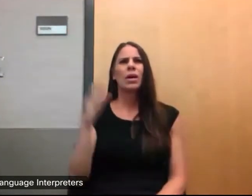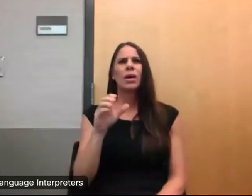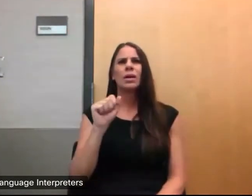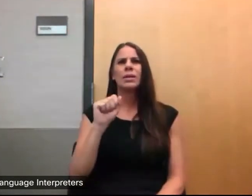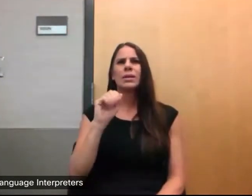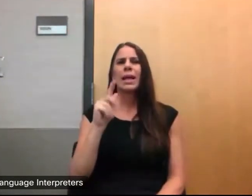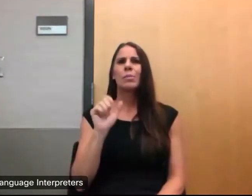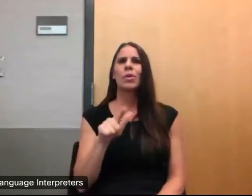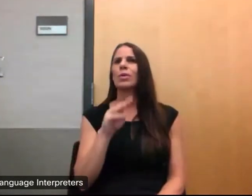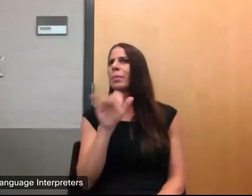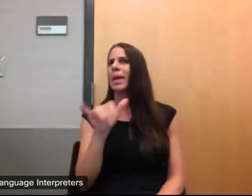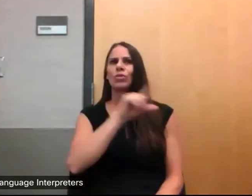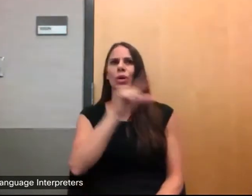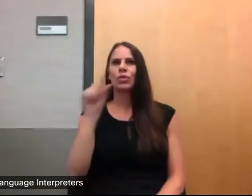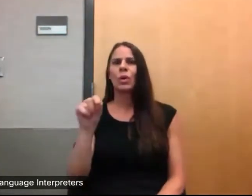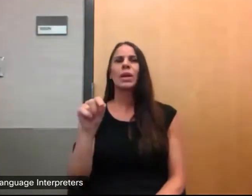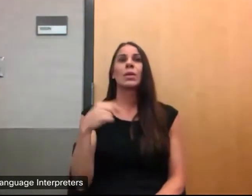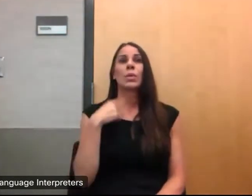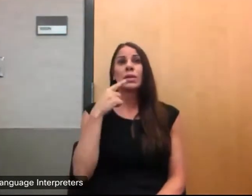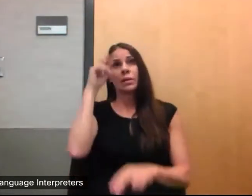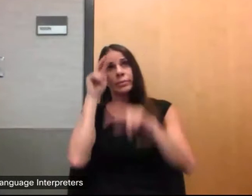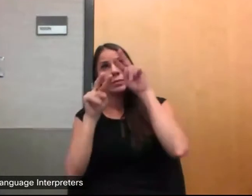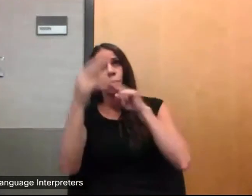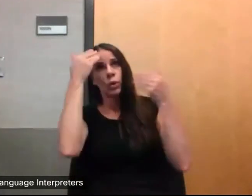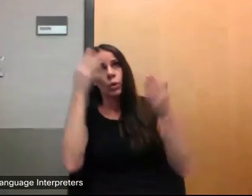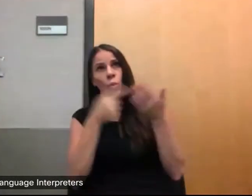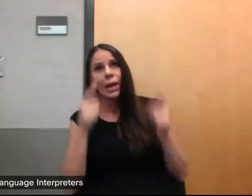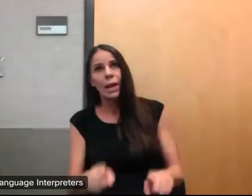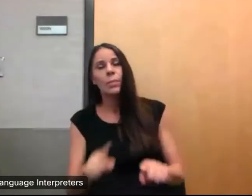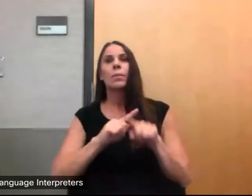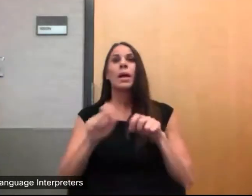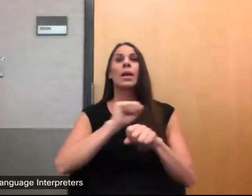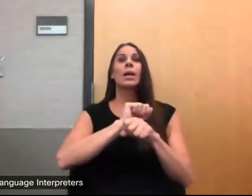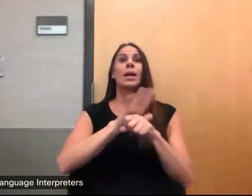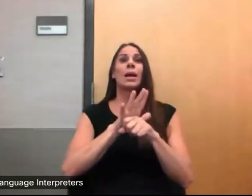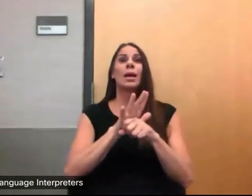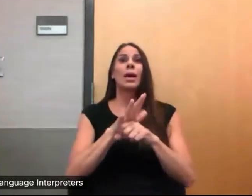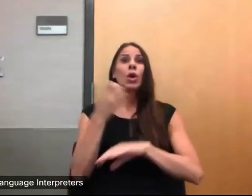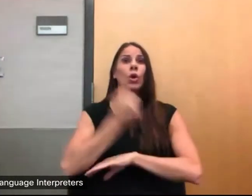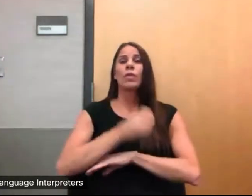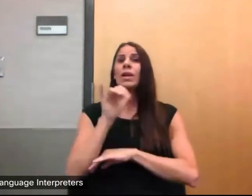explaining these talks was like, well, we don't, we don't know what's gonna happen but 2, like, Colin was the world's worst health com problem because I, I remember the month